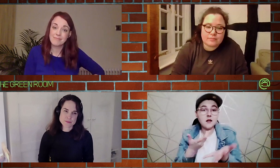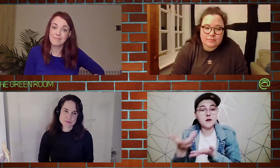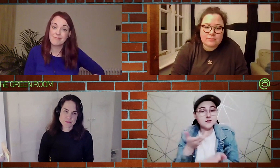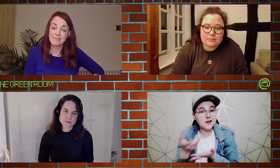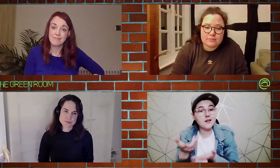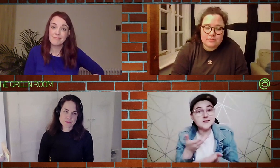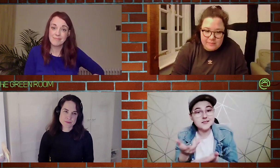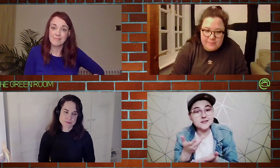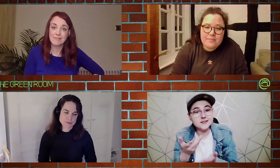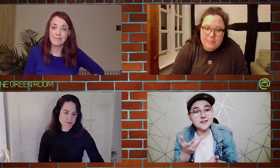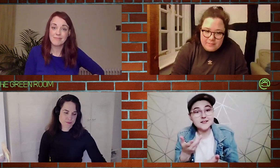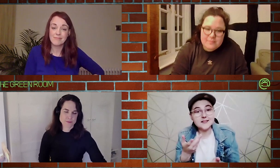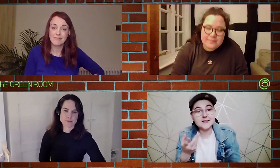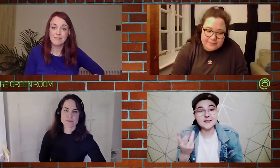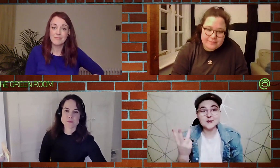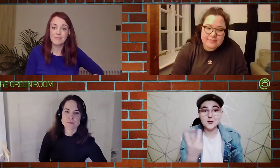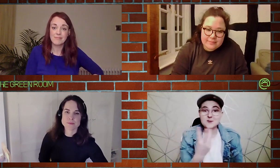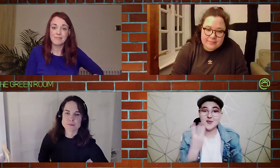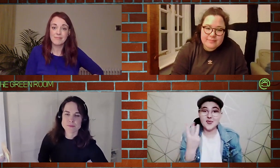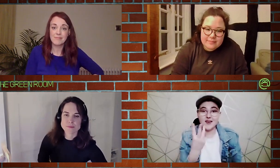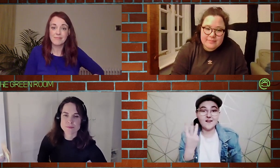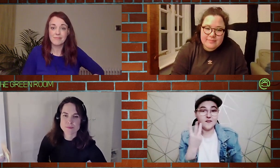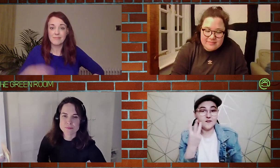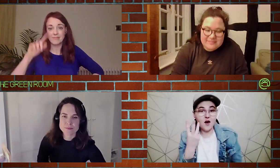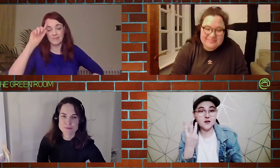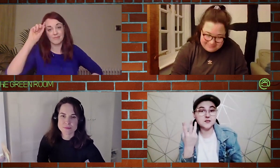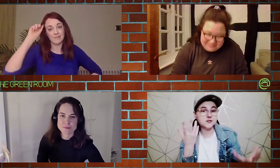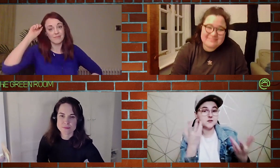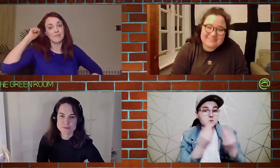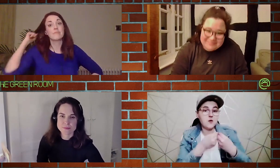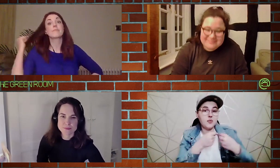involved with... and EJ was involved with the role as BSL, as well,